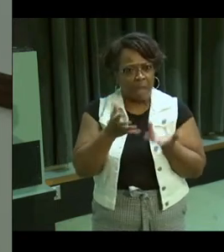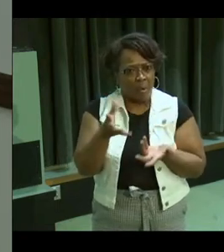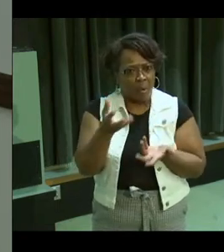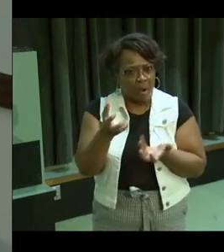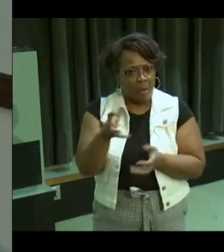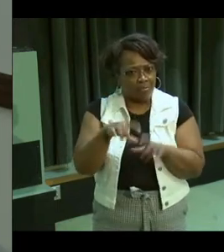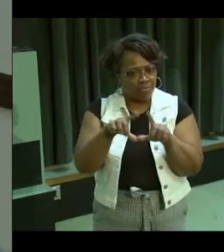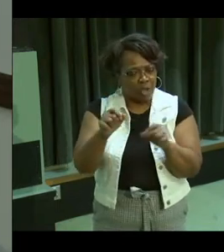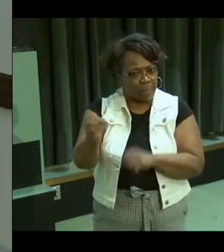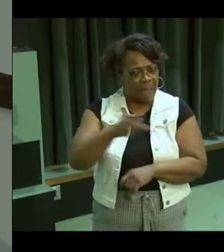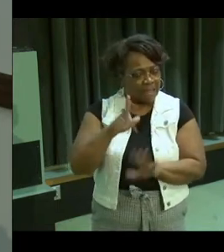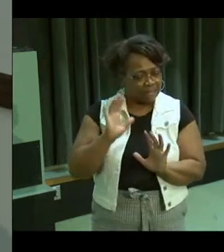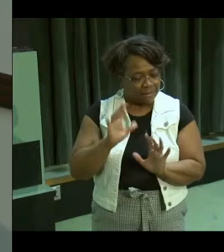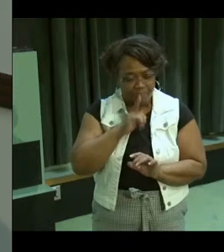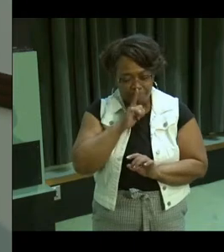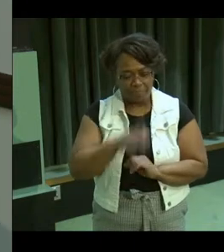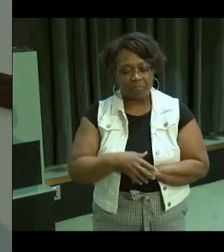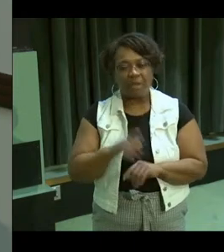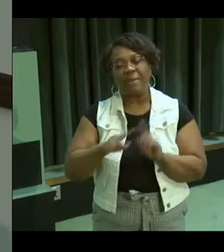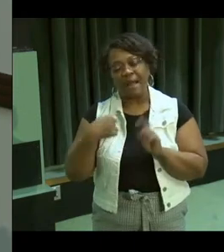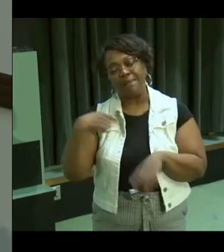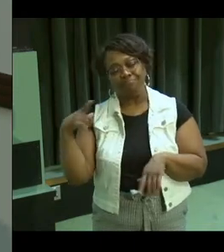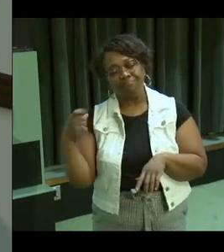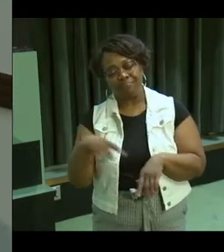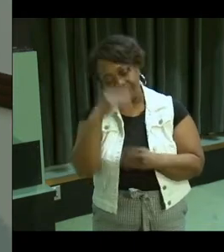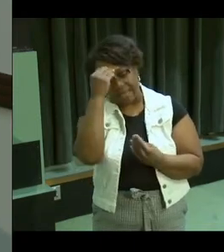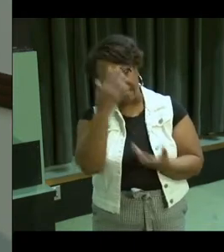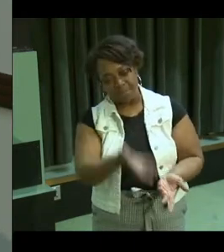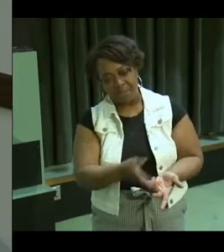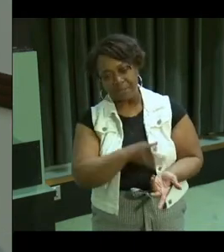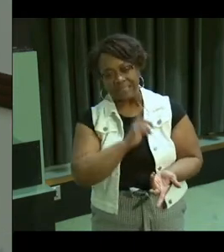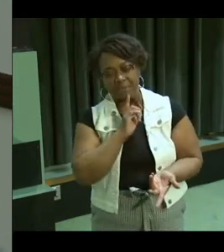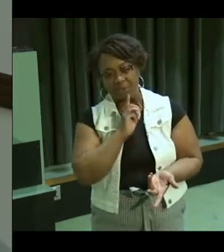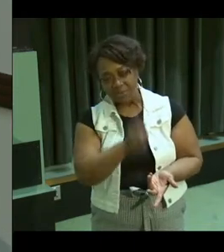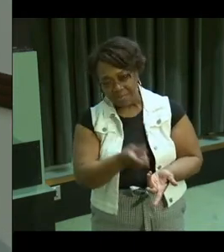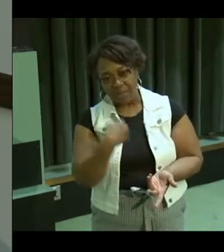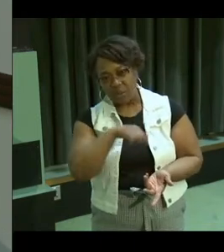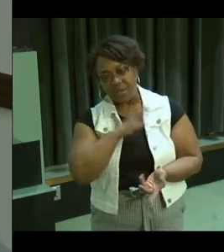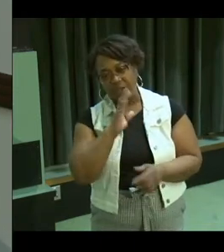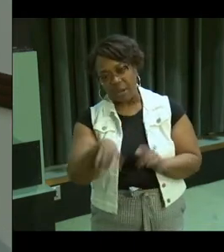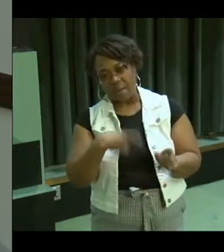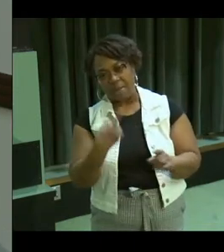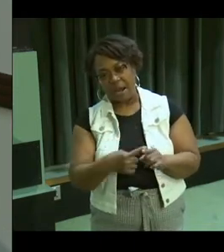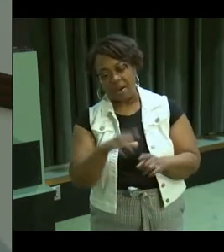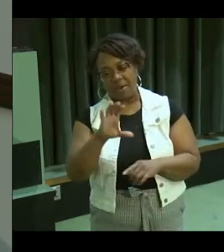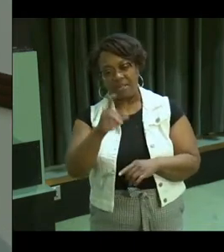like, no, what if they take the check back? So I went over and I